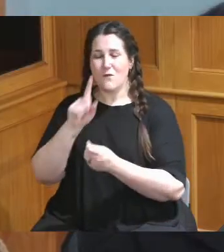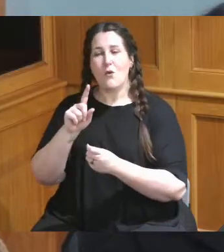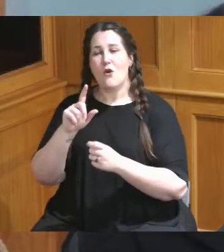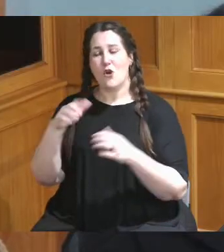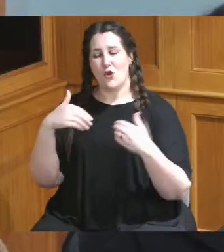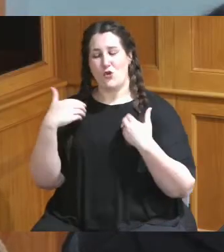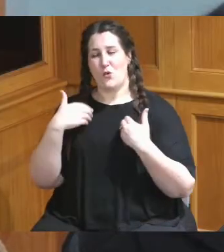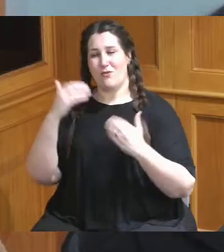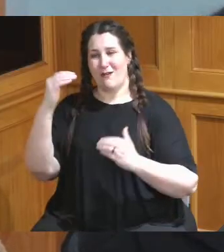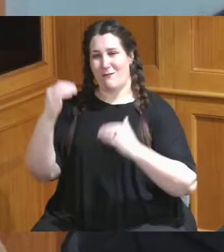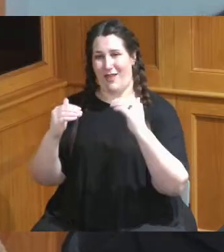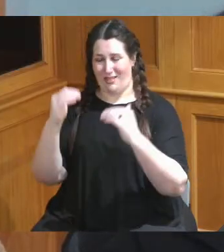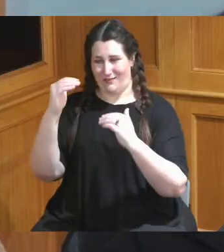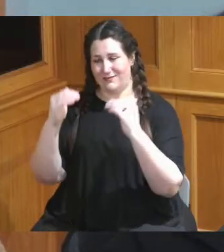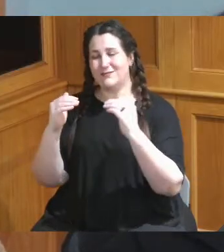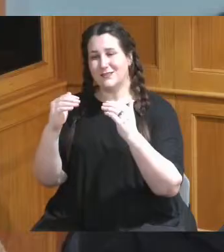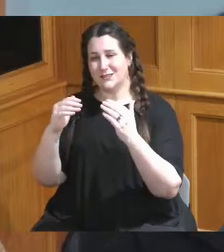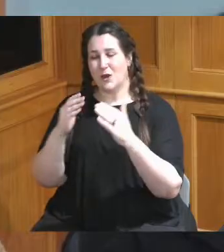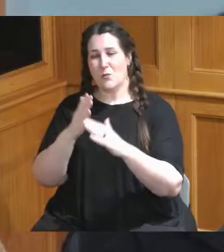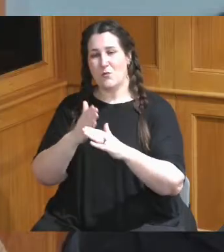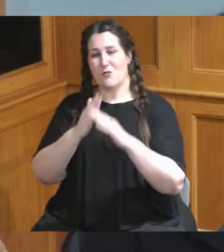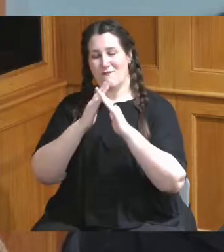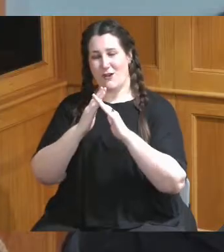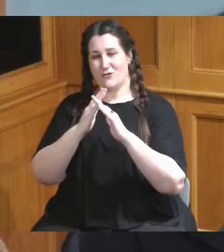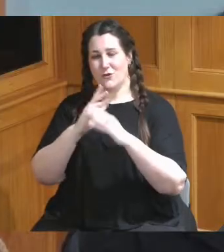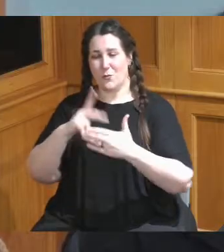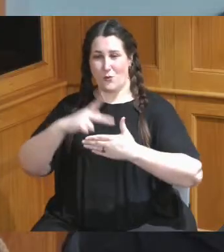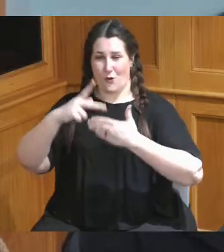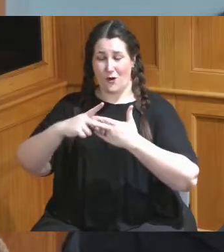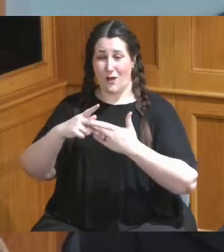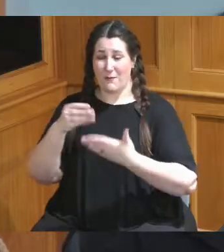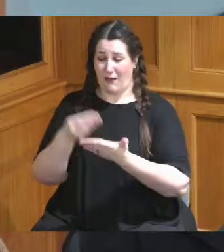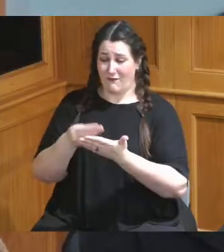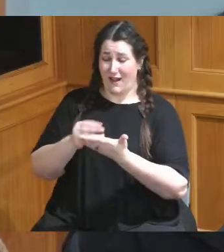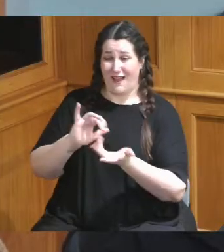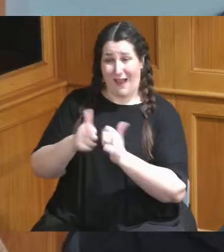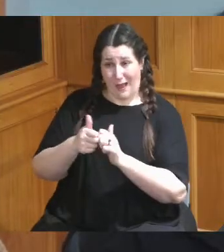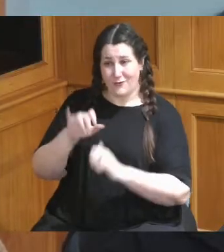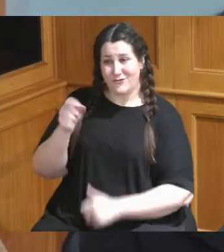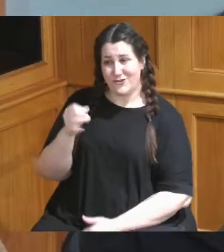program. This program is currently funded through the Hamilton County Job and Family Services.